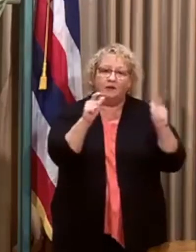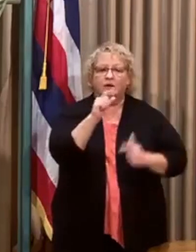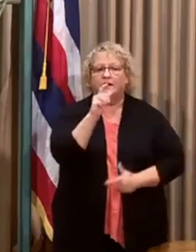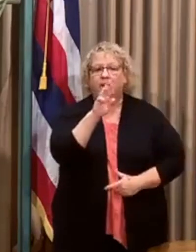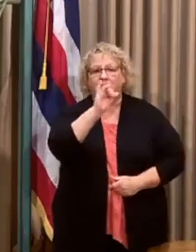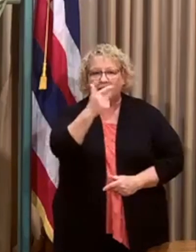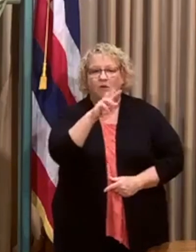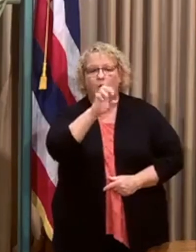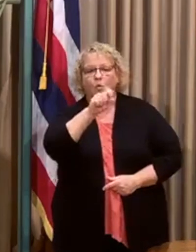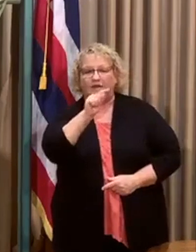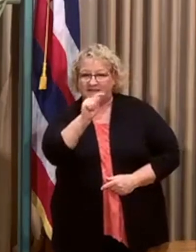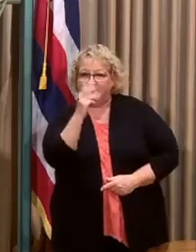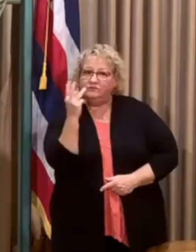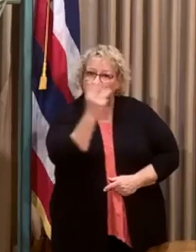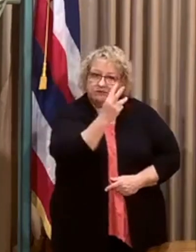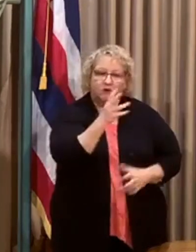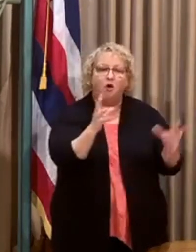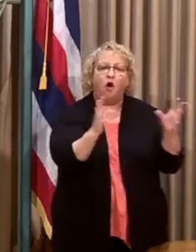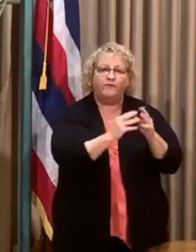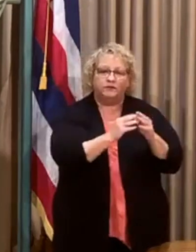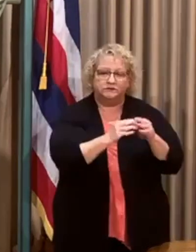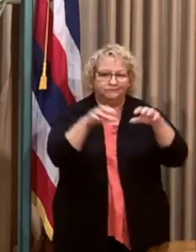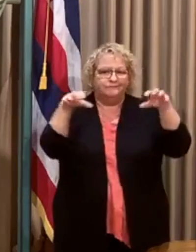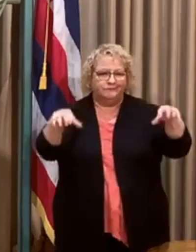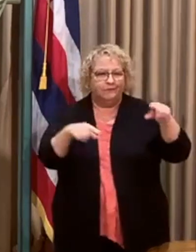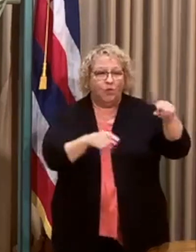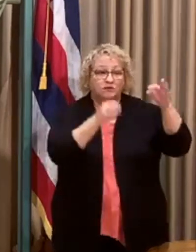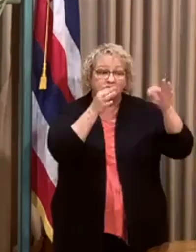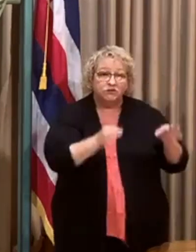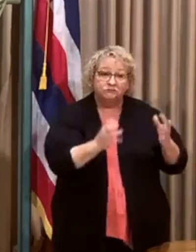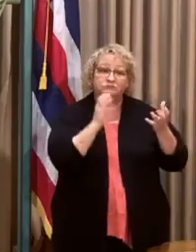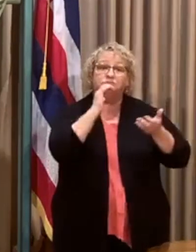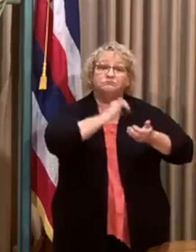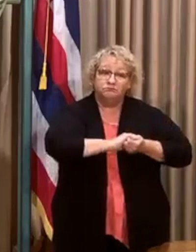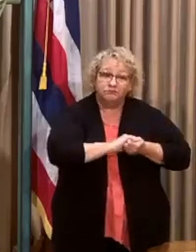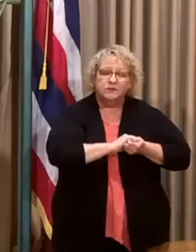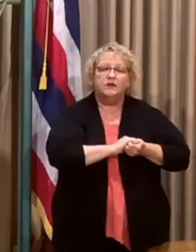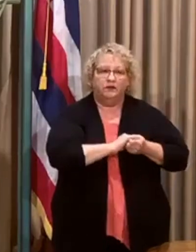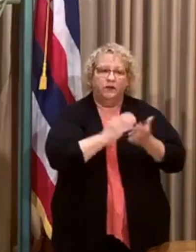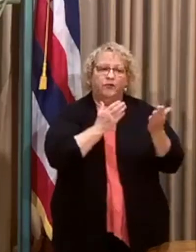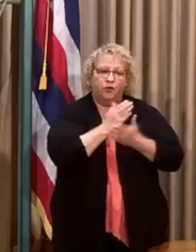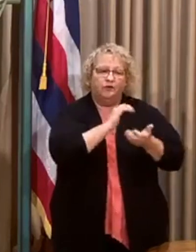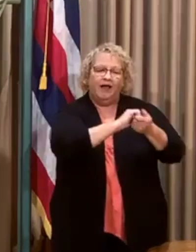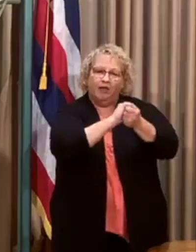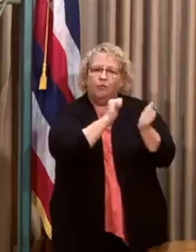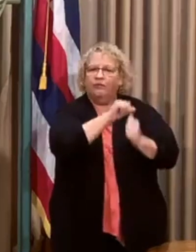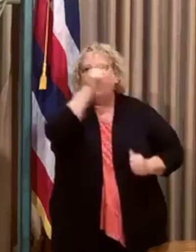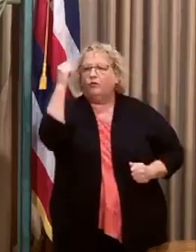and similarly, the decisions that we make will have to be done collaboratively with them.